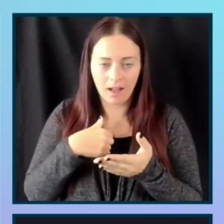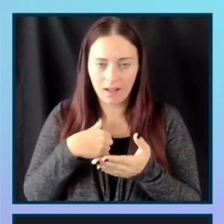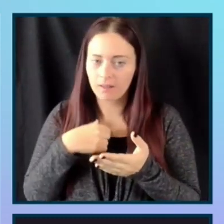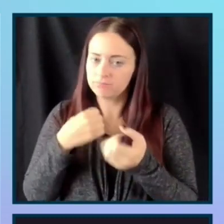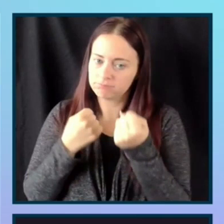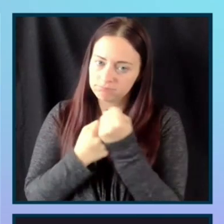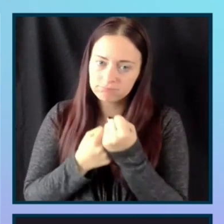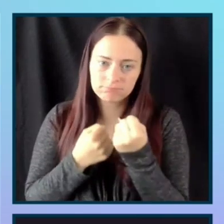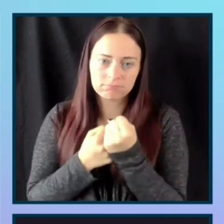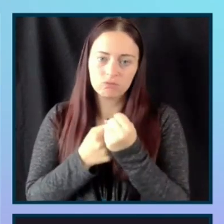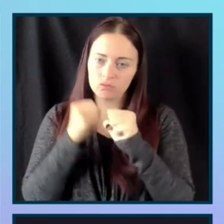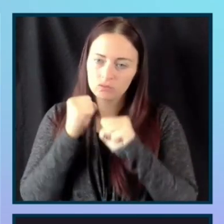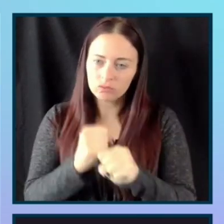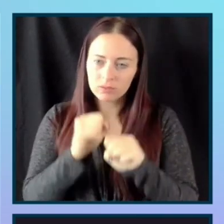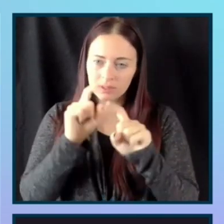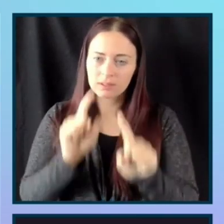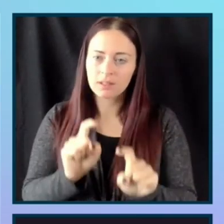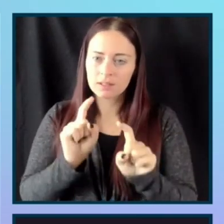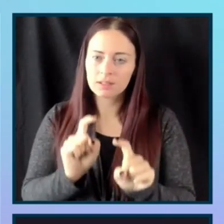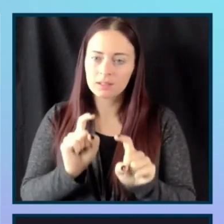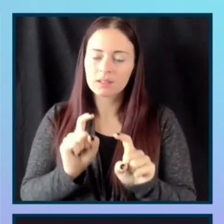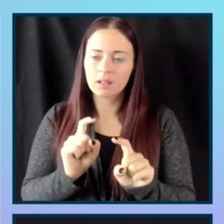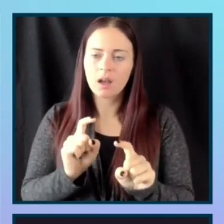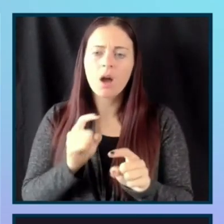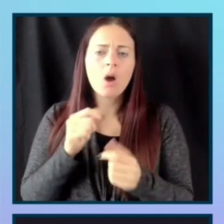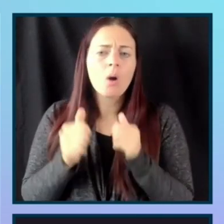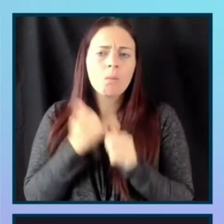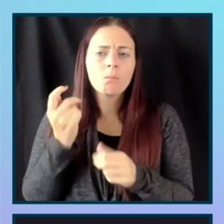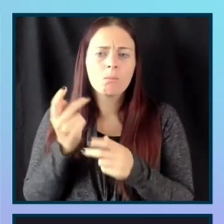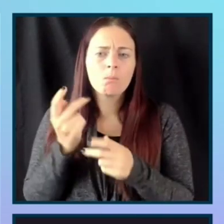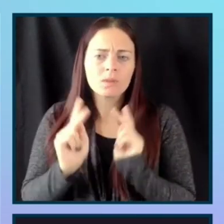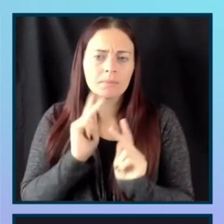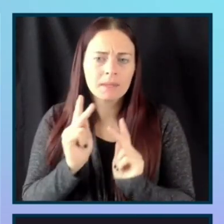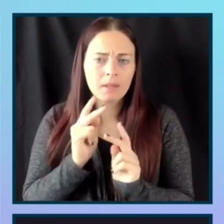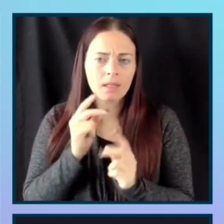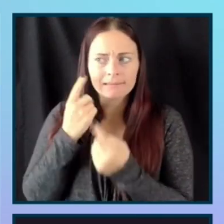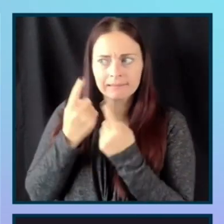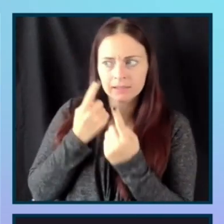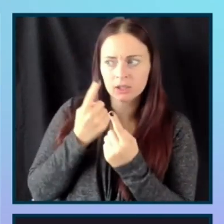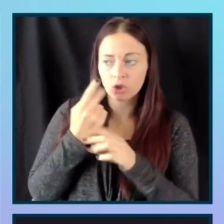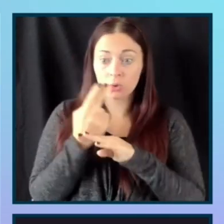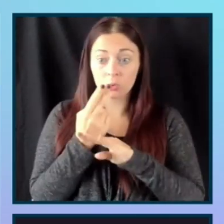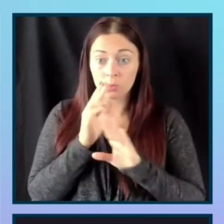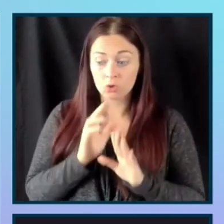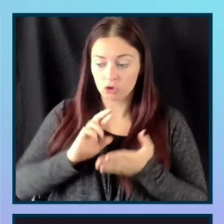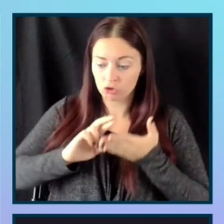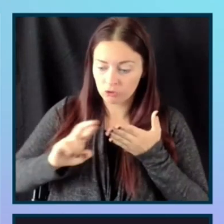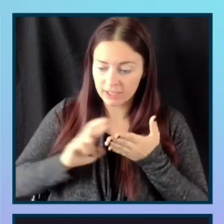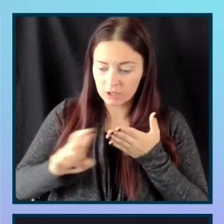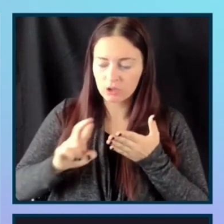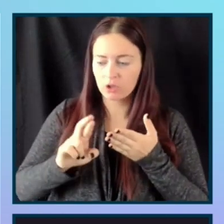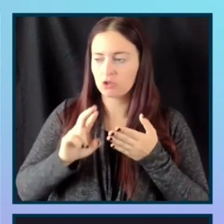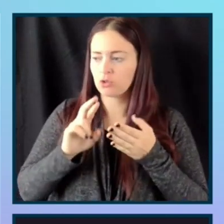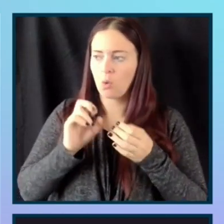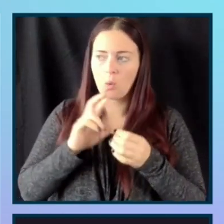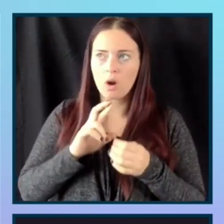Most people will usually consider user research to be a user researcher saying it, or a user experience designer or so on.